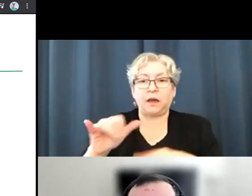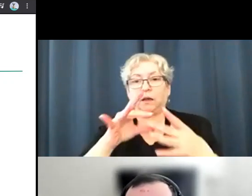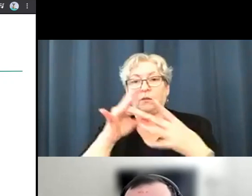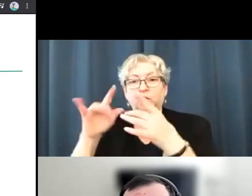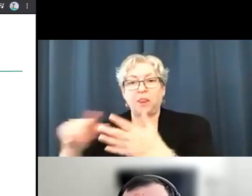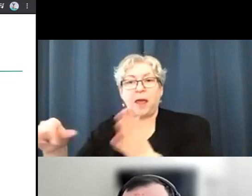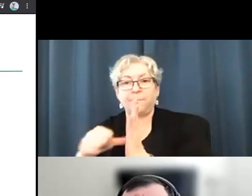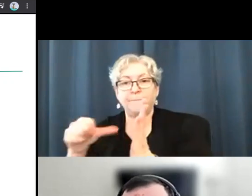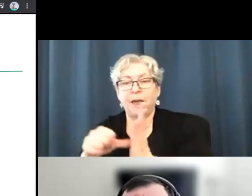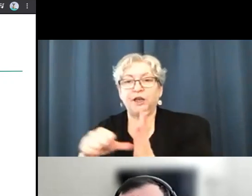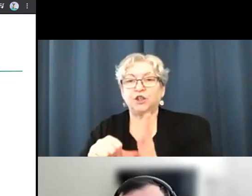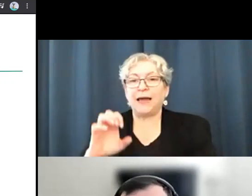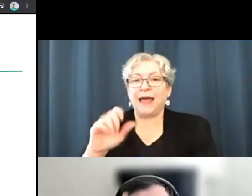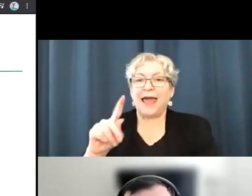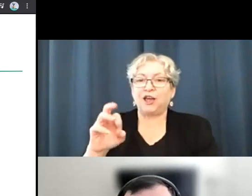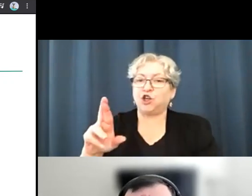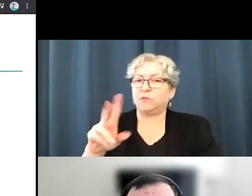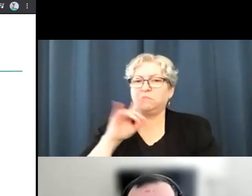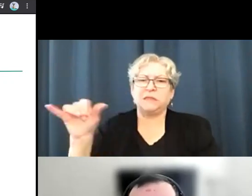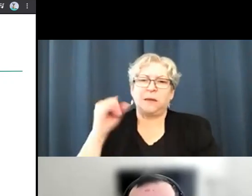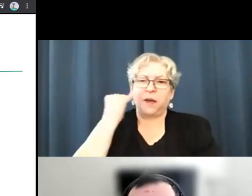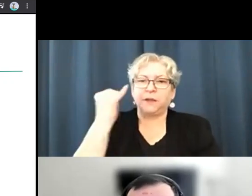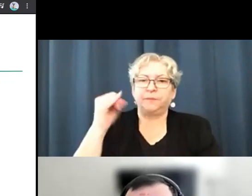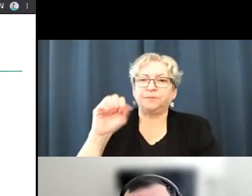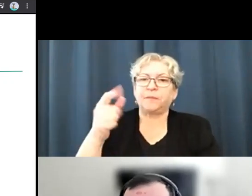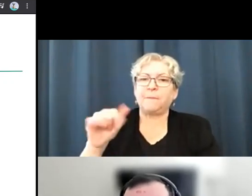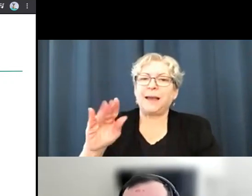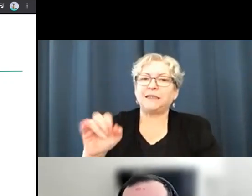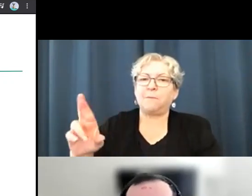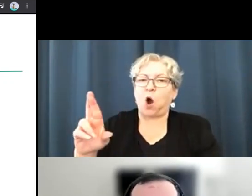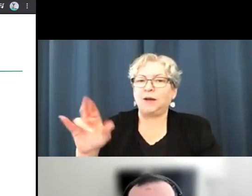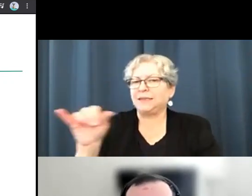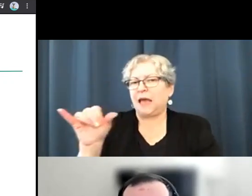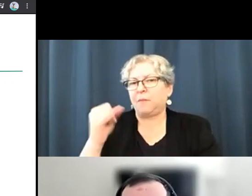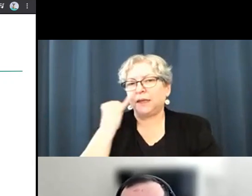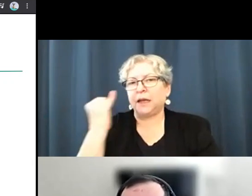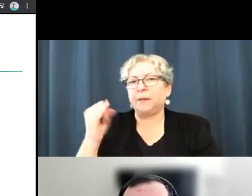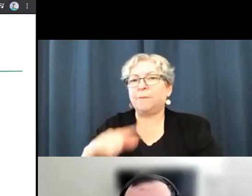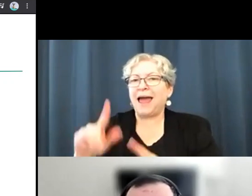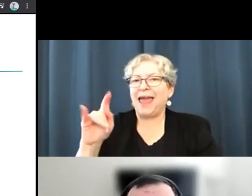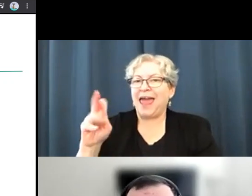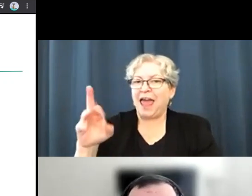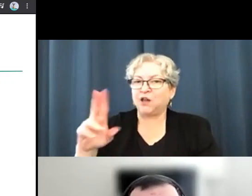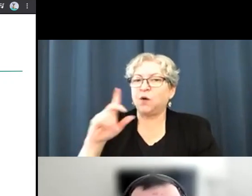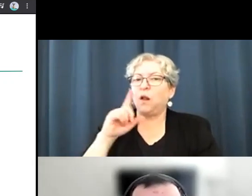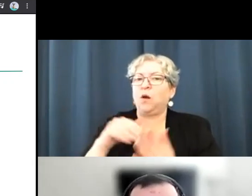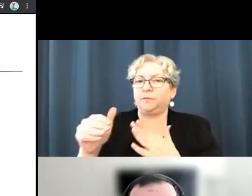Enter is very similar to the way Space Bar works, but Enter will often submit a form as well.